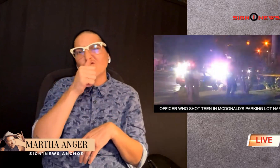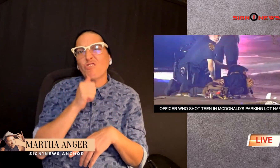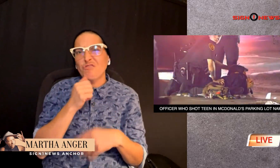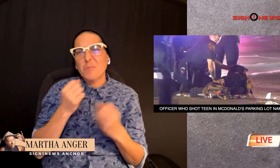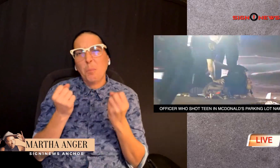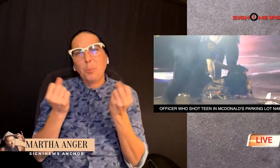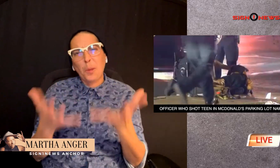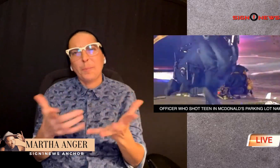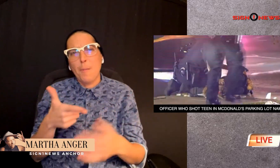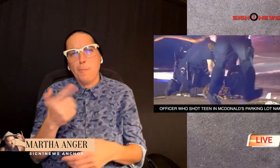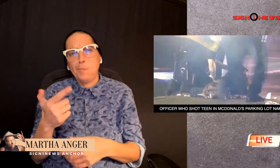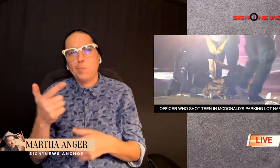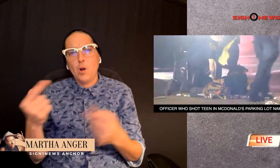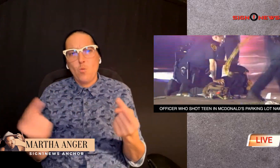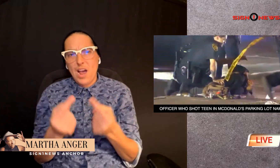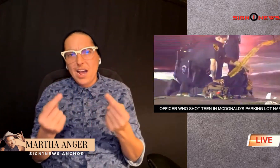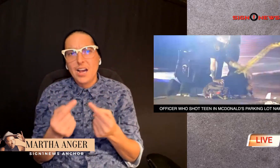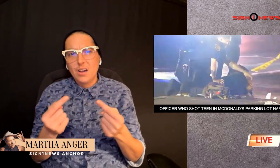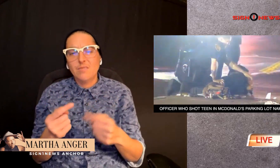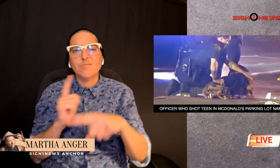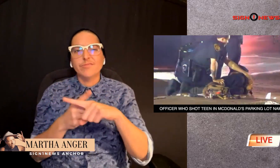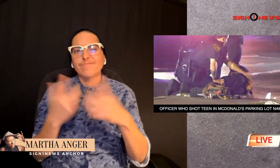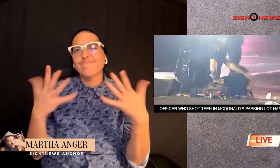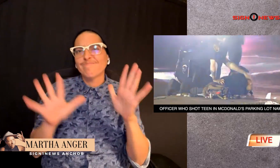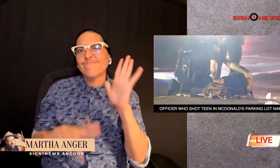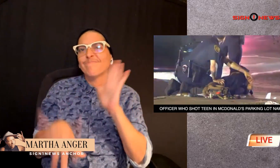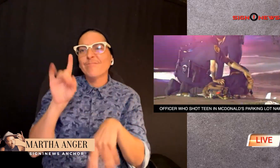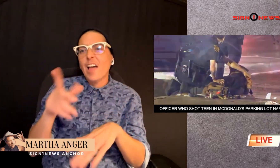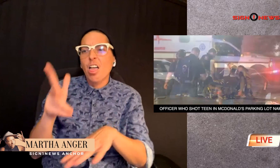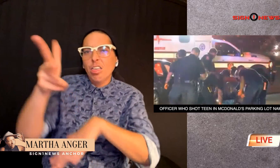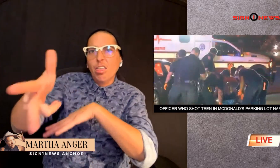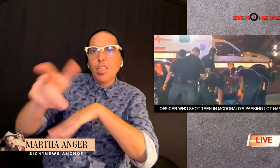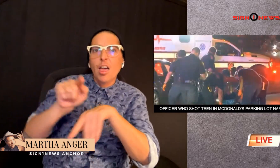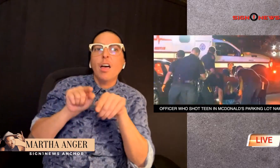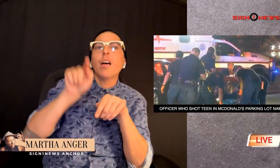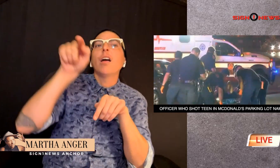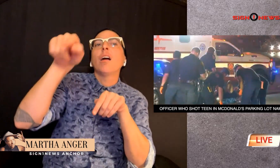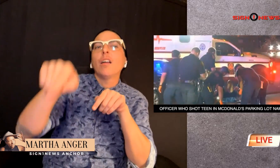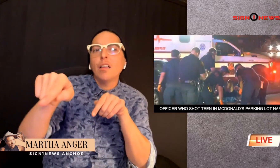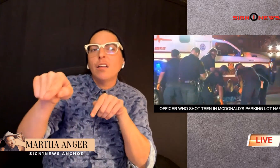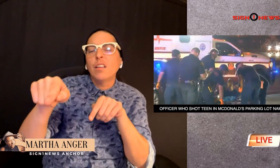Police say the teen suffered multiple gunshot wounds and was found a block away.